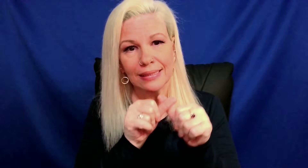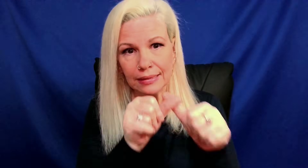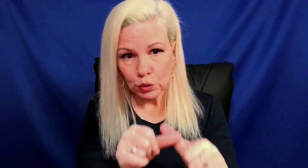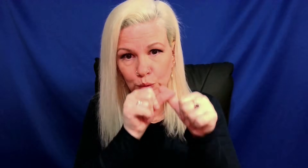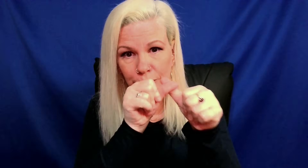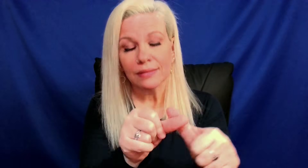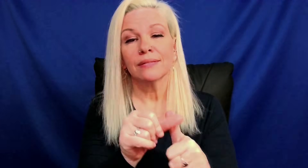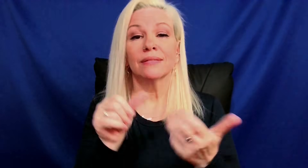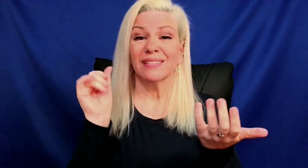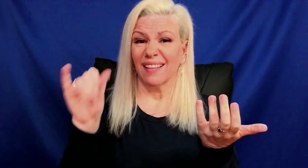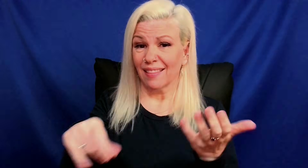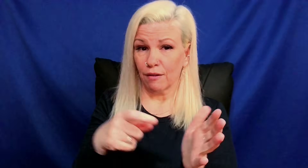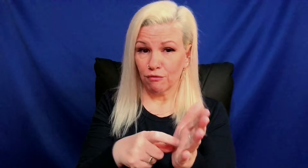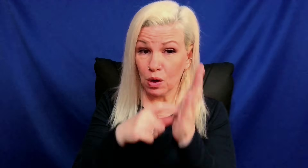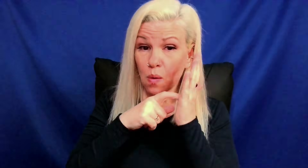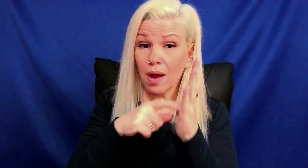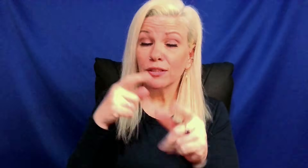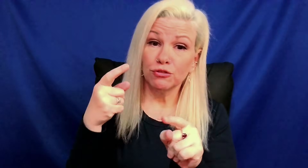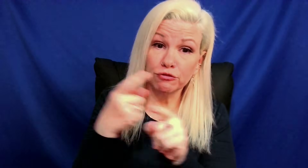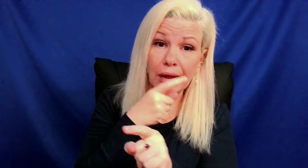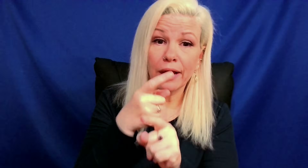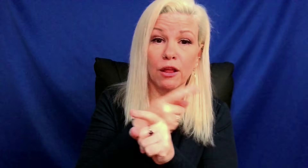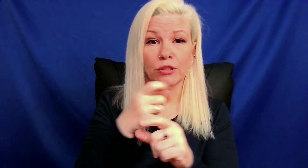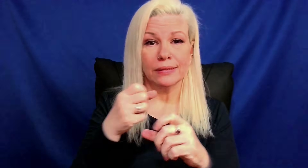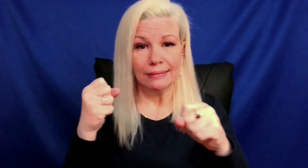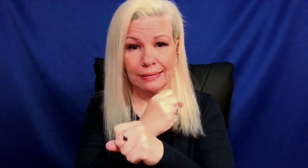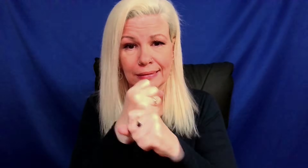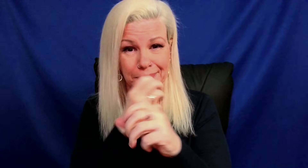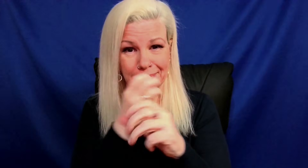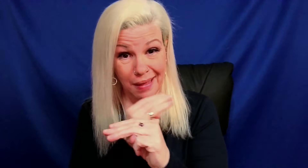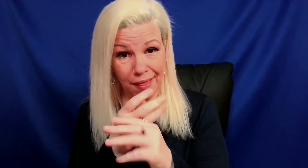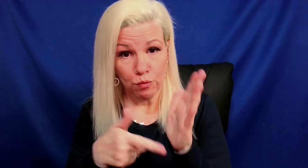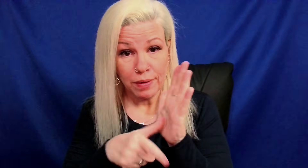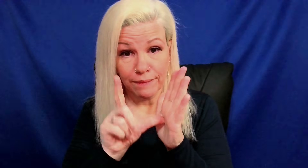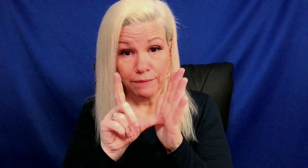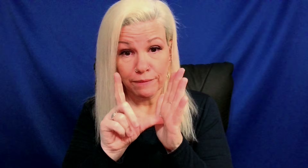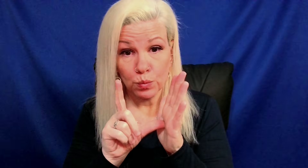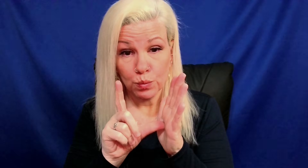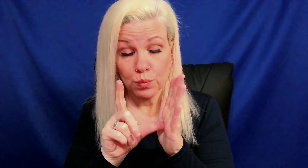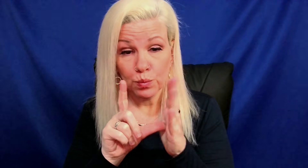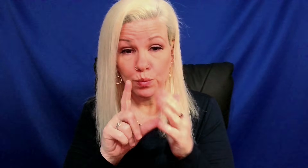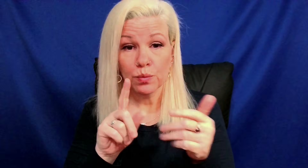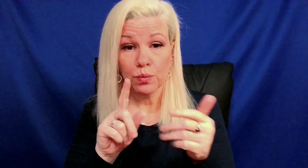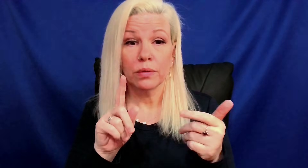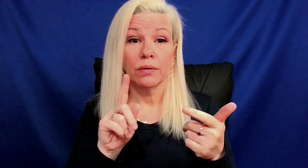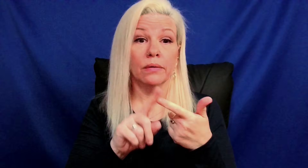It requires regular statistical review. Ongoing revision of test items.